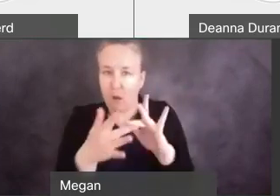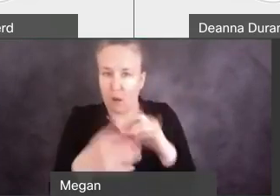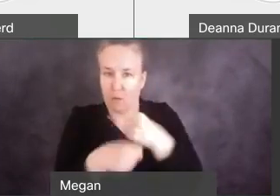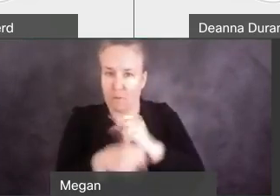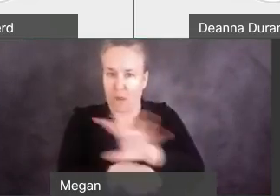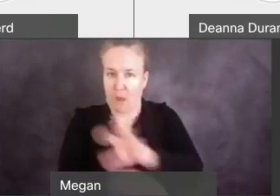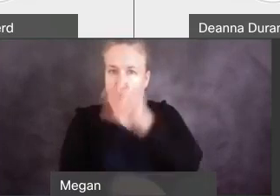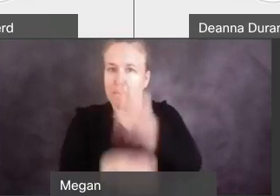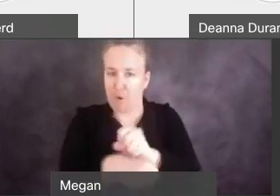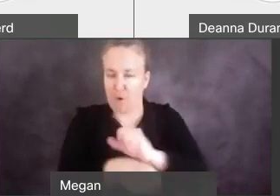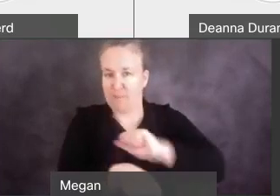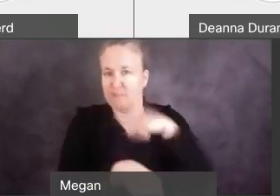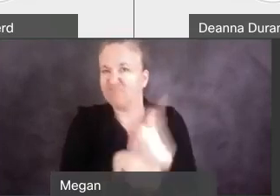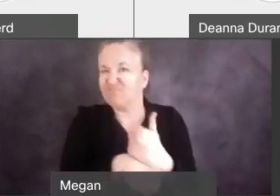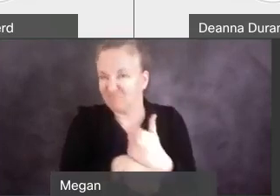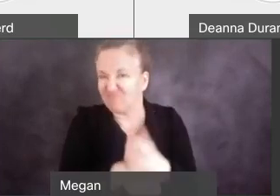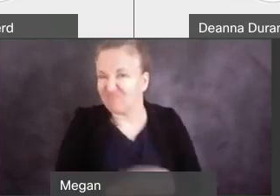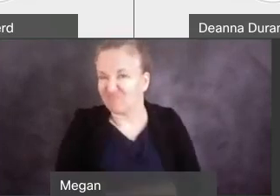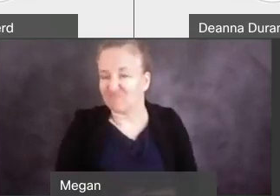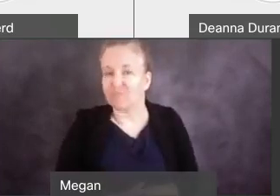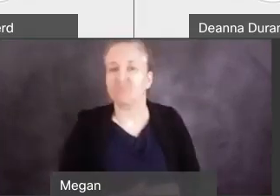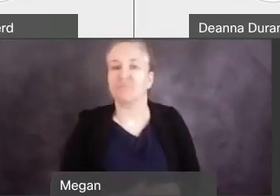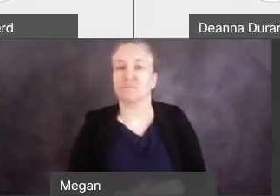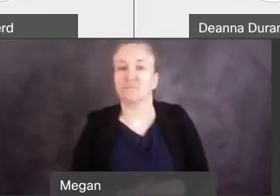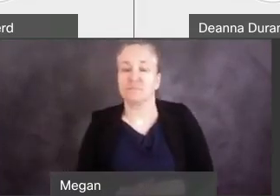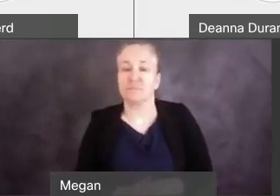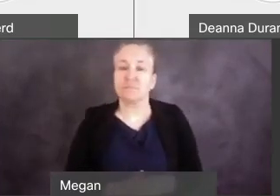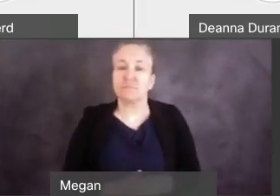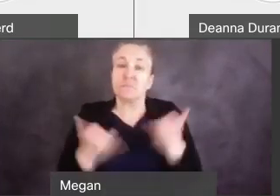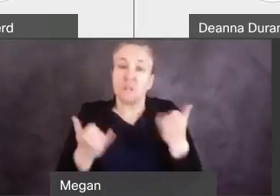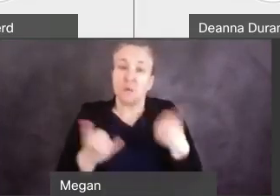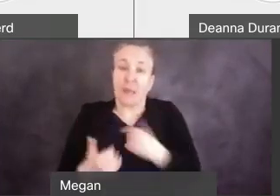about scheduling an appointment. We now have information on our website to give